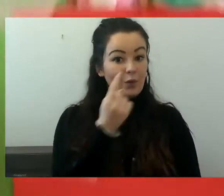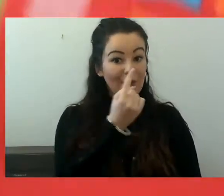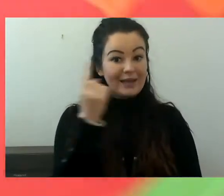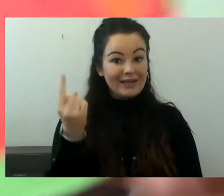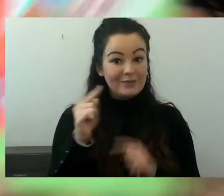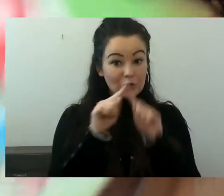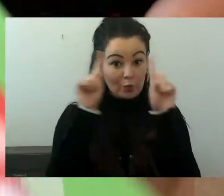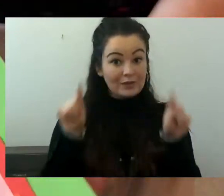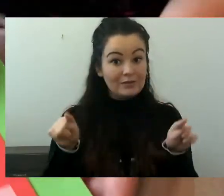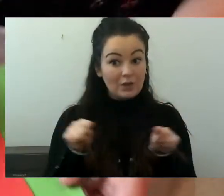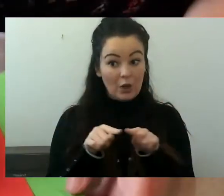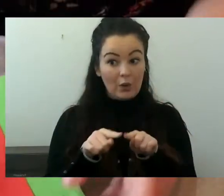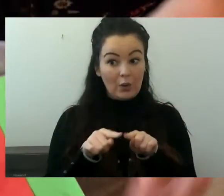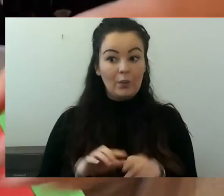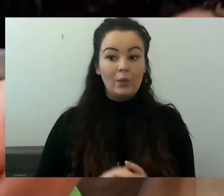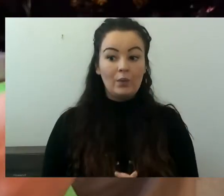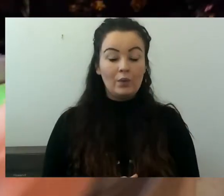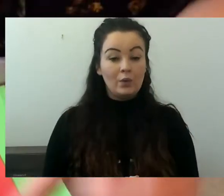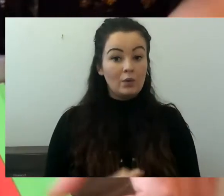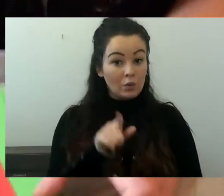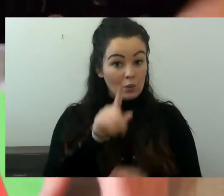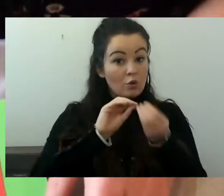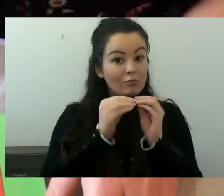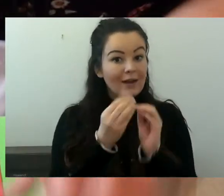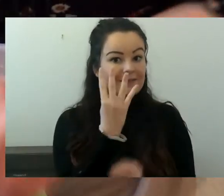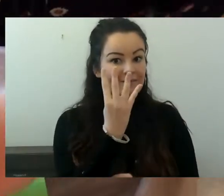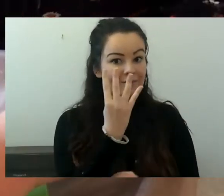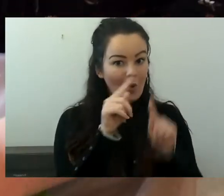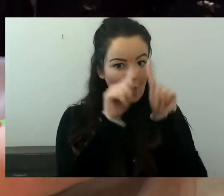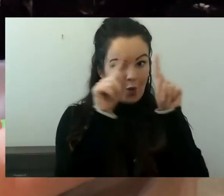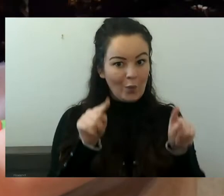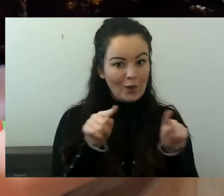for each of the windows. I think I'm gonna do four windows so